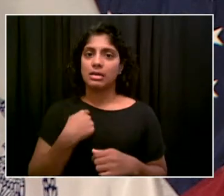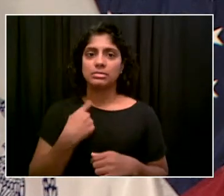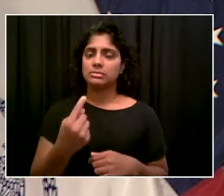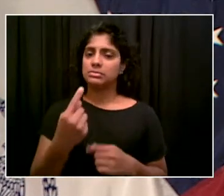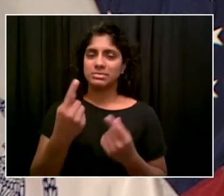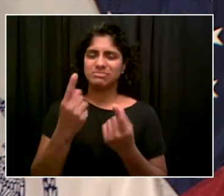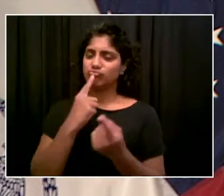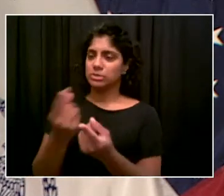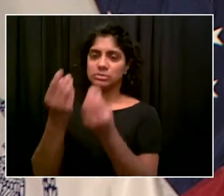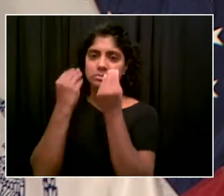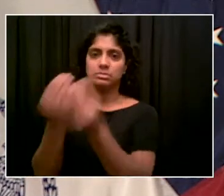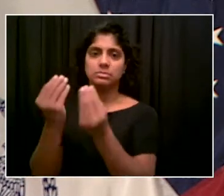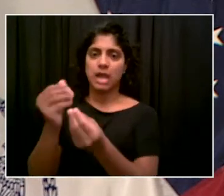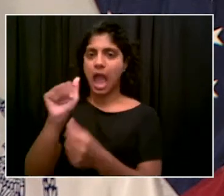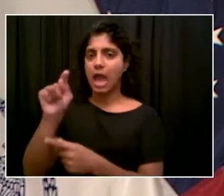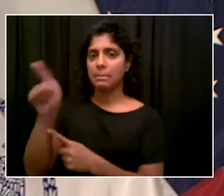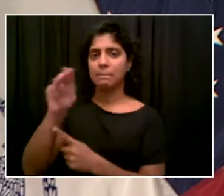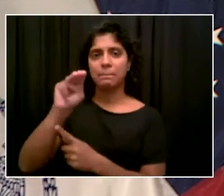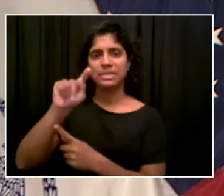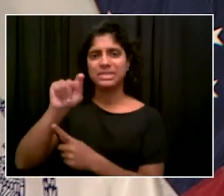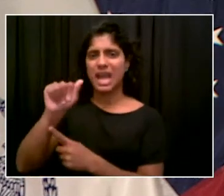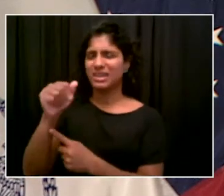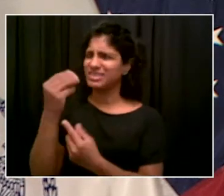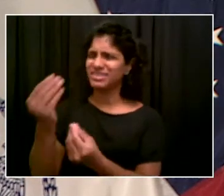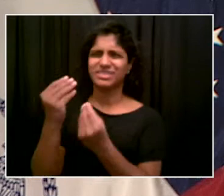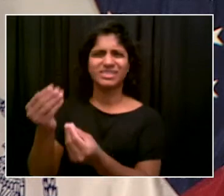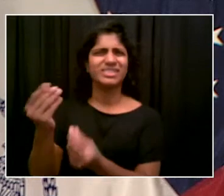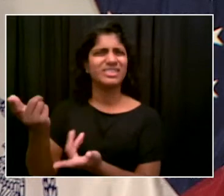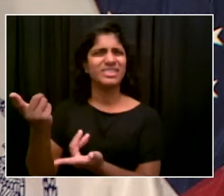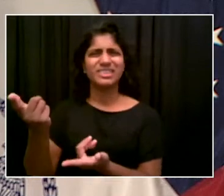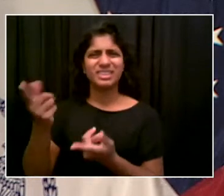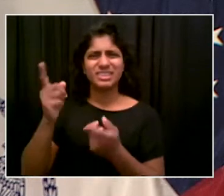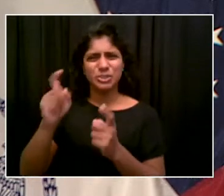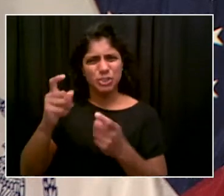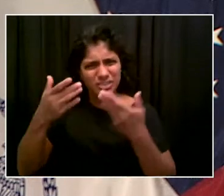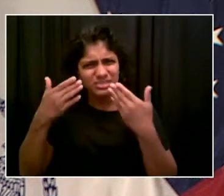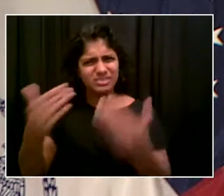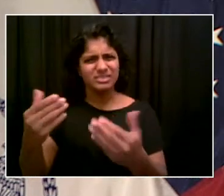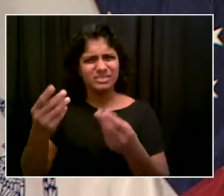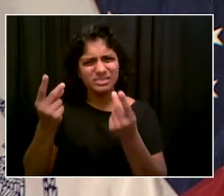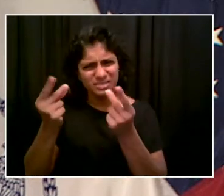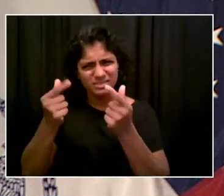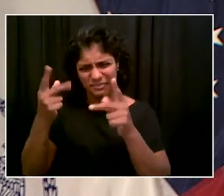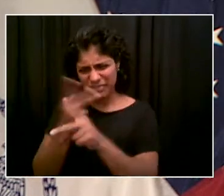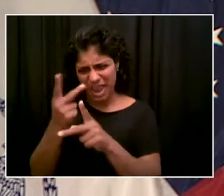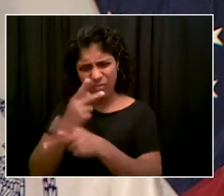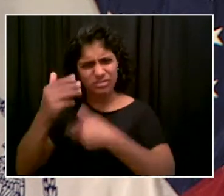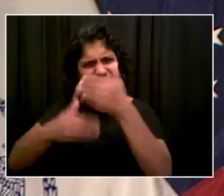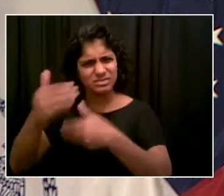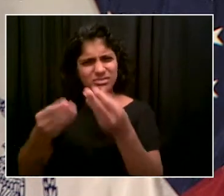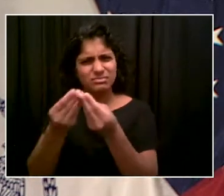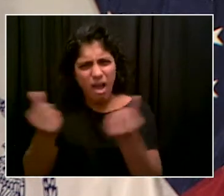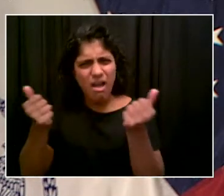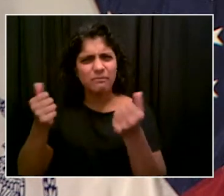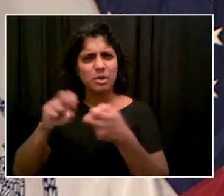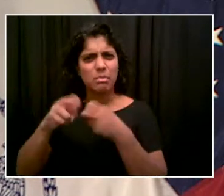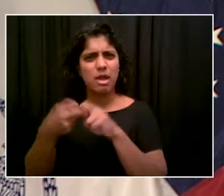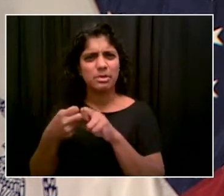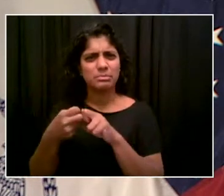WHY CONGESTION PRICING IS THE RUGENT? WHAT IMPACT IT WILL MAKE ON SUBWAY AND HOW IT WOULD SAVE US FROM A LOT OF